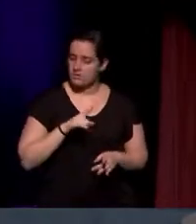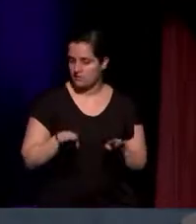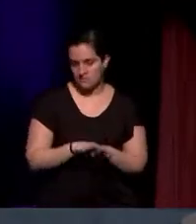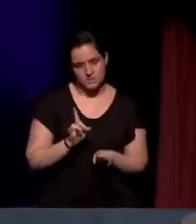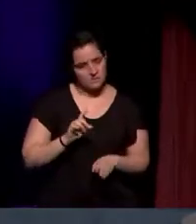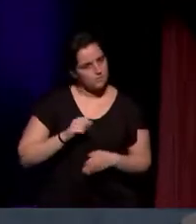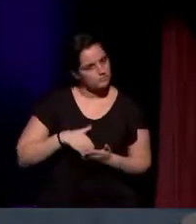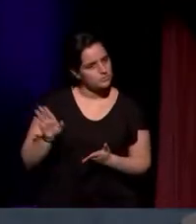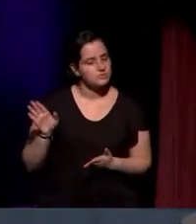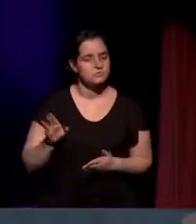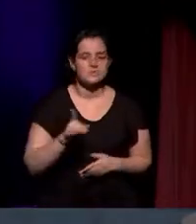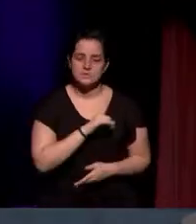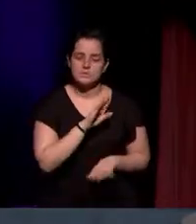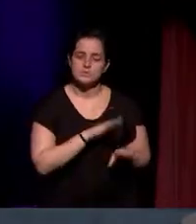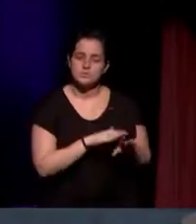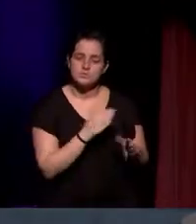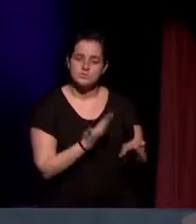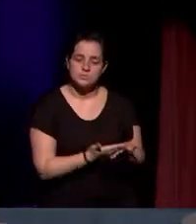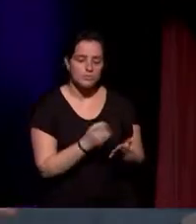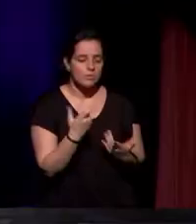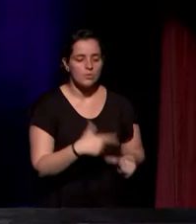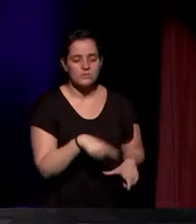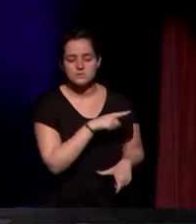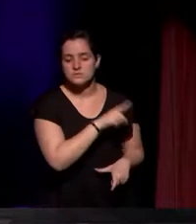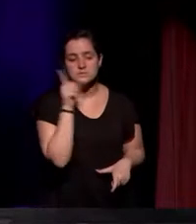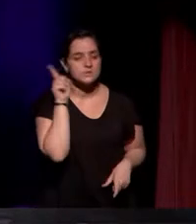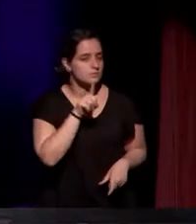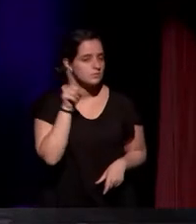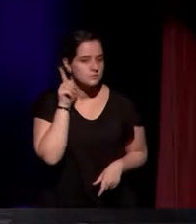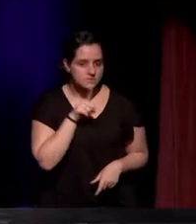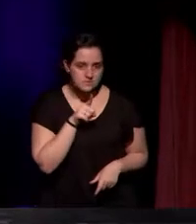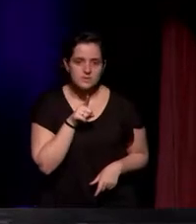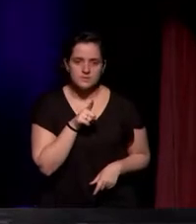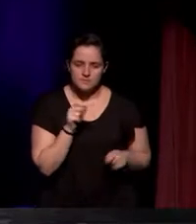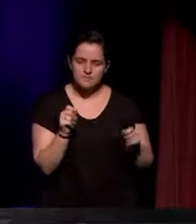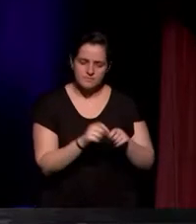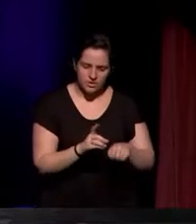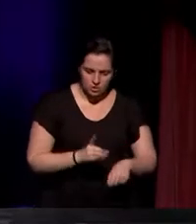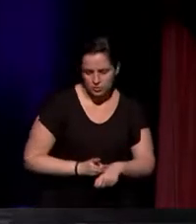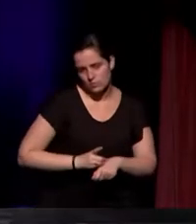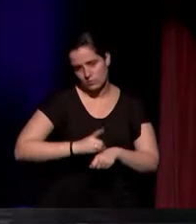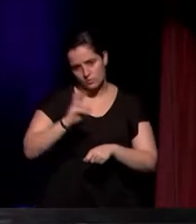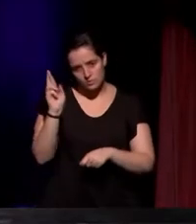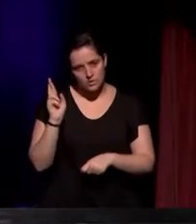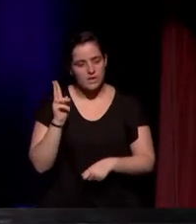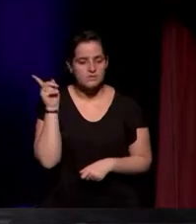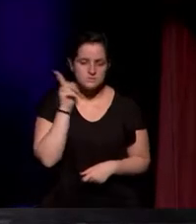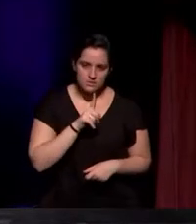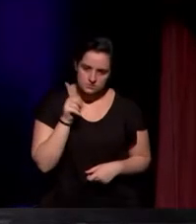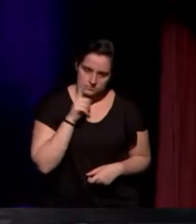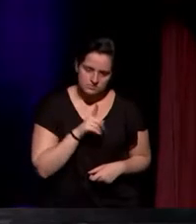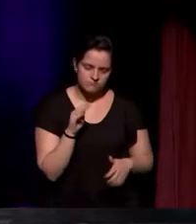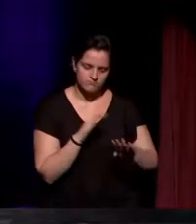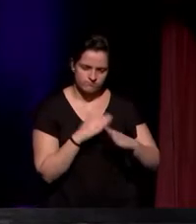He studied in the United States. Studied, did the doctorate, the doctorate in the United States.